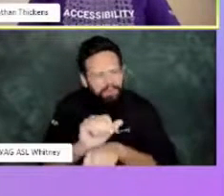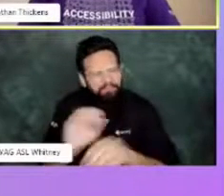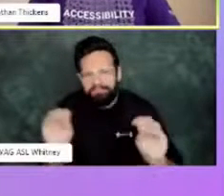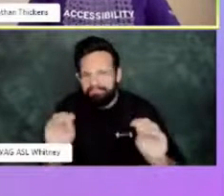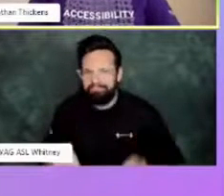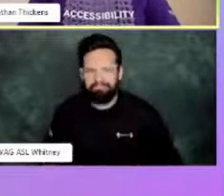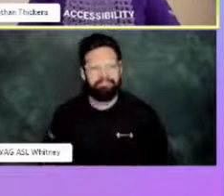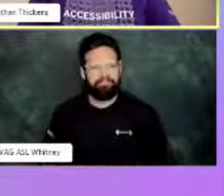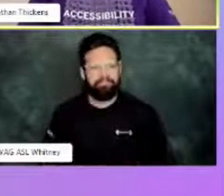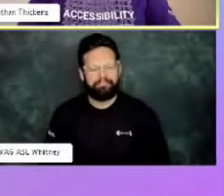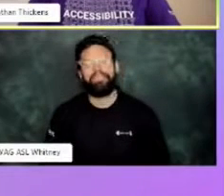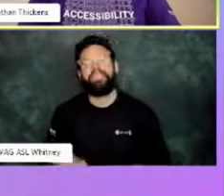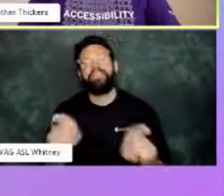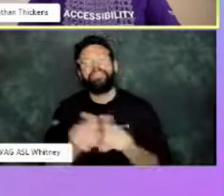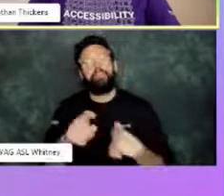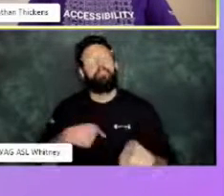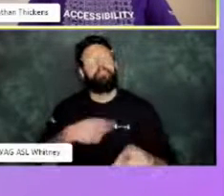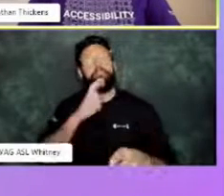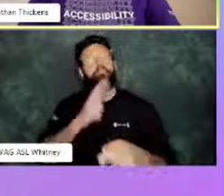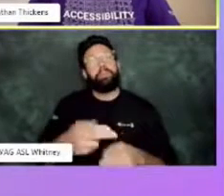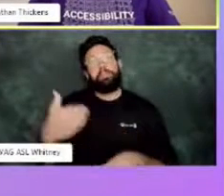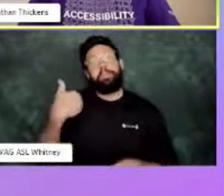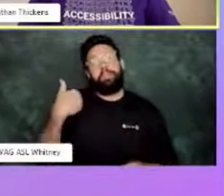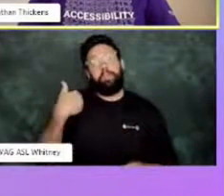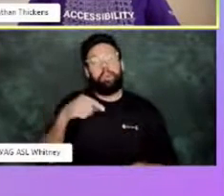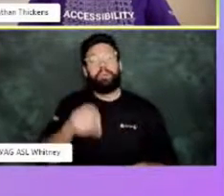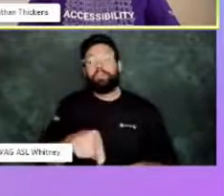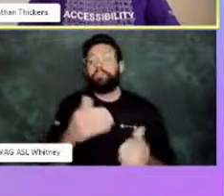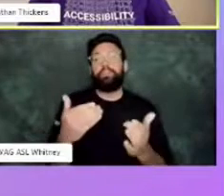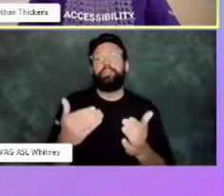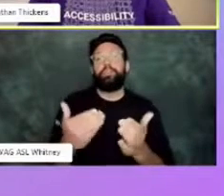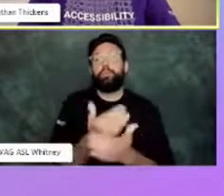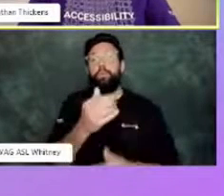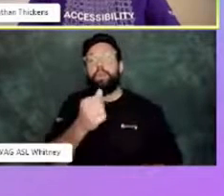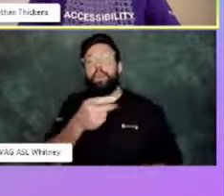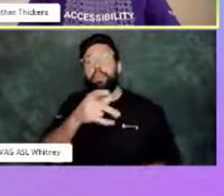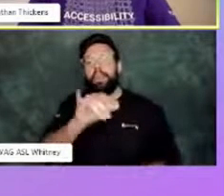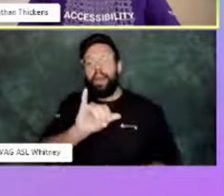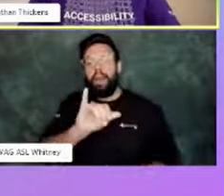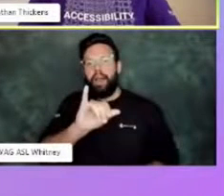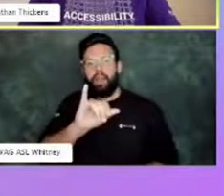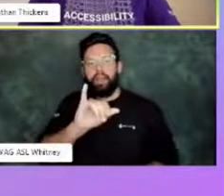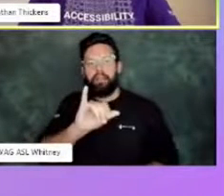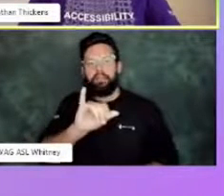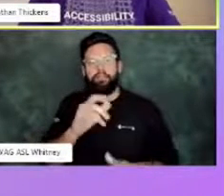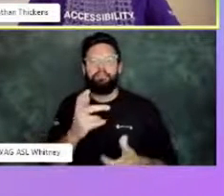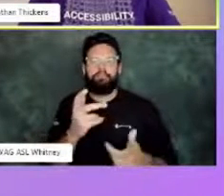As I mentioned before, this new Watcher API is powered by axe-core, exactly what you'd expect from Deque.